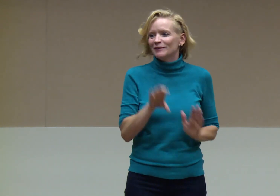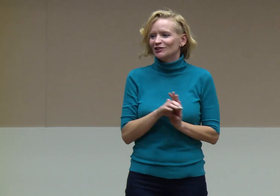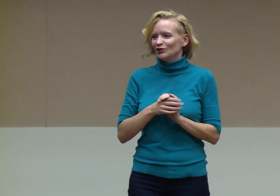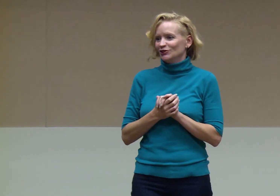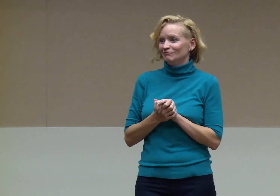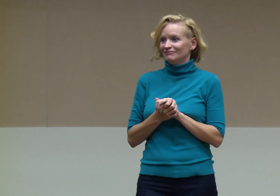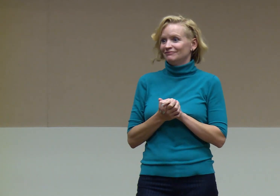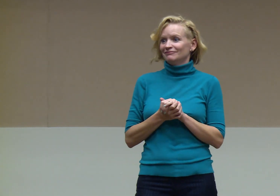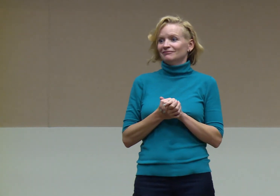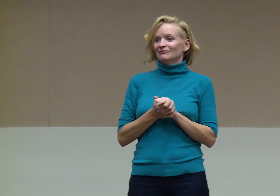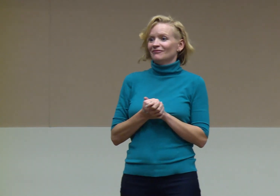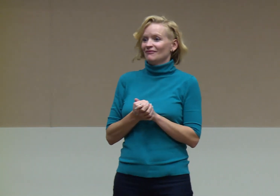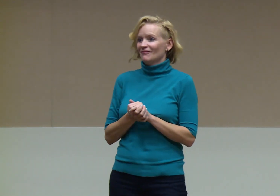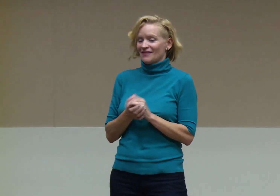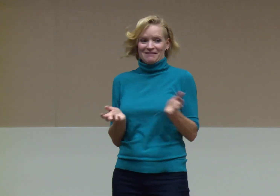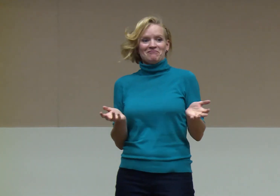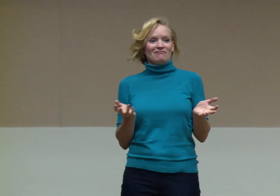in any of those pictures.